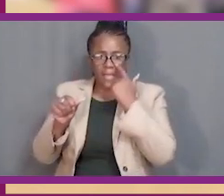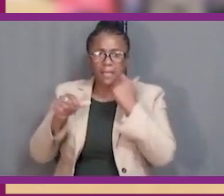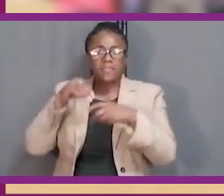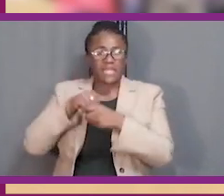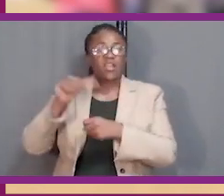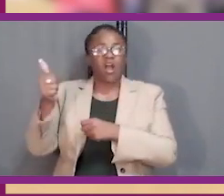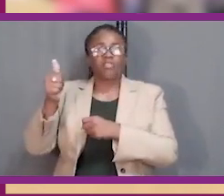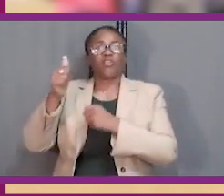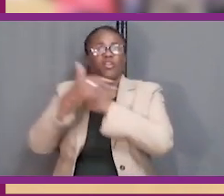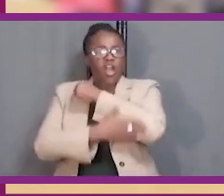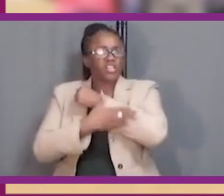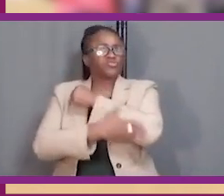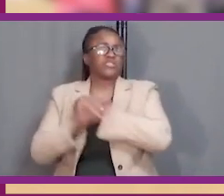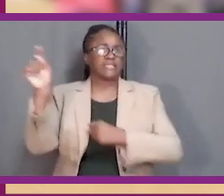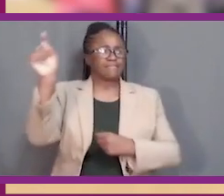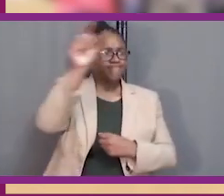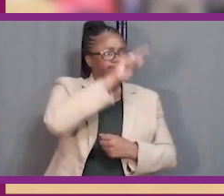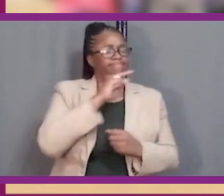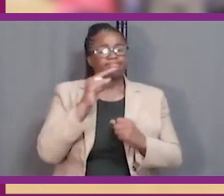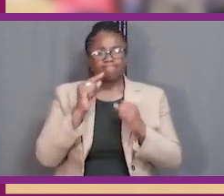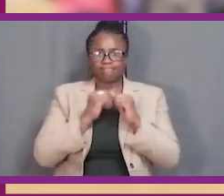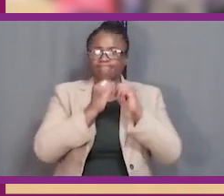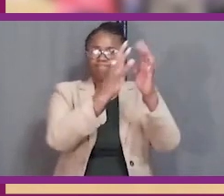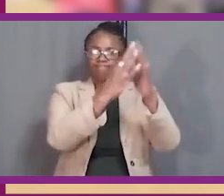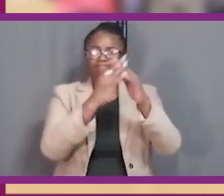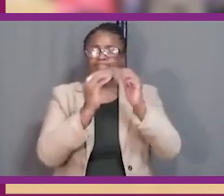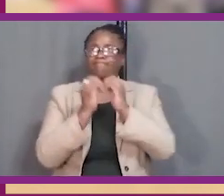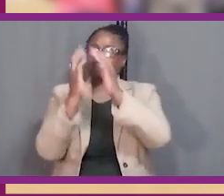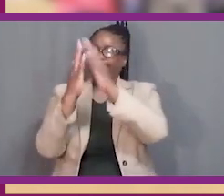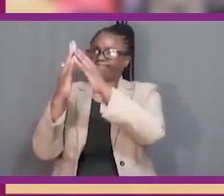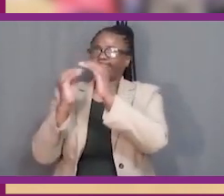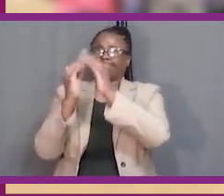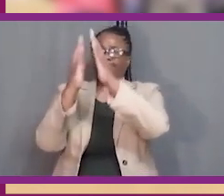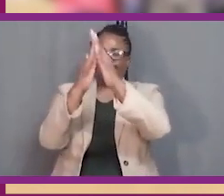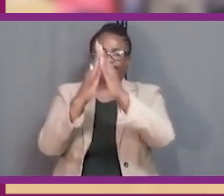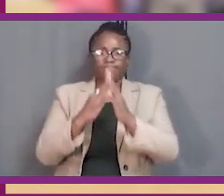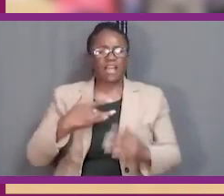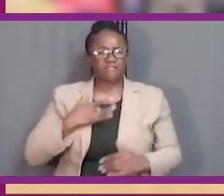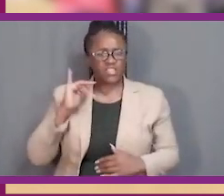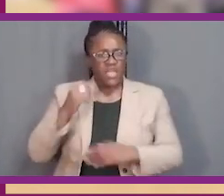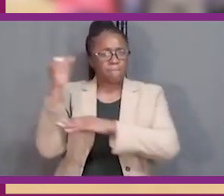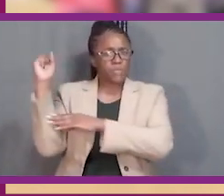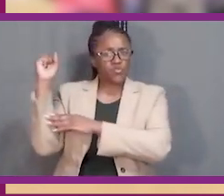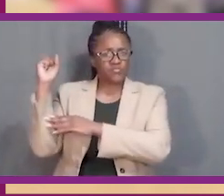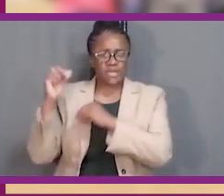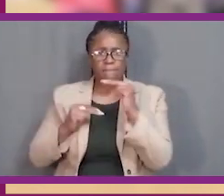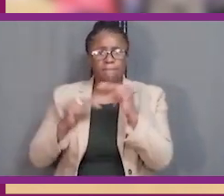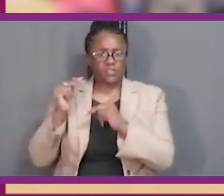I feel the movement building is very important and working with other best-practice organization